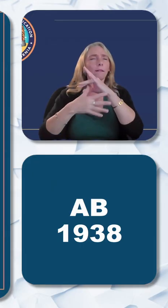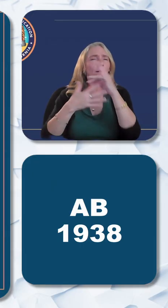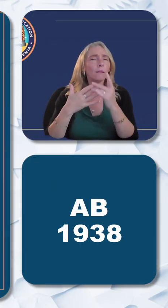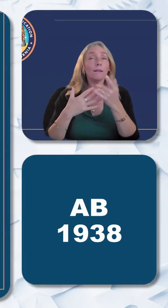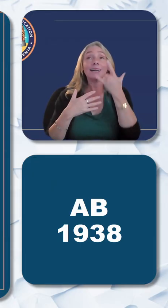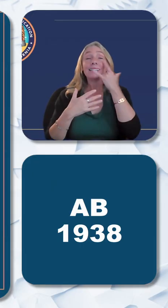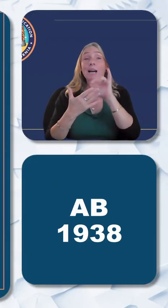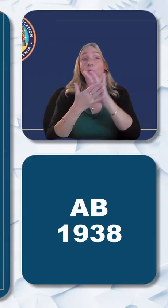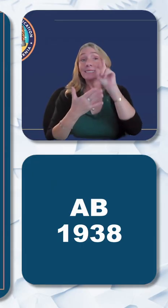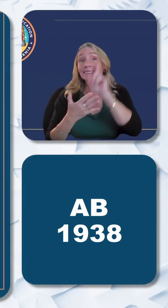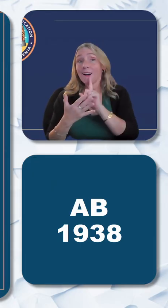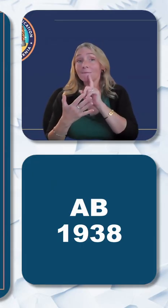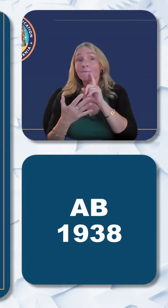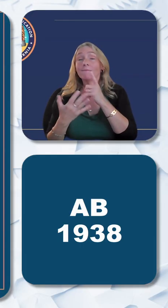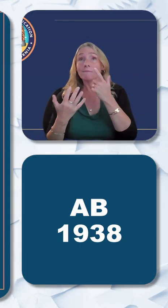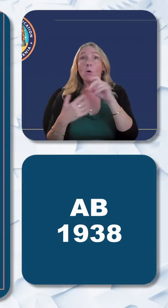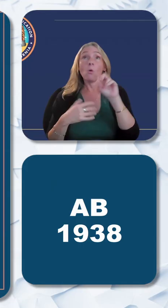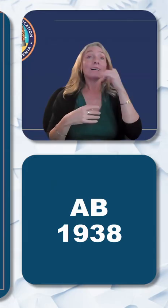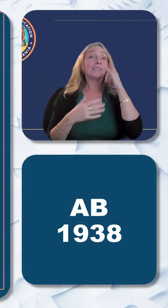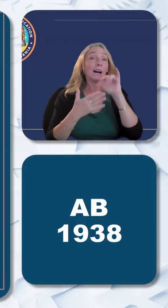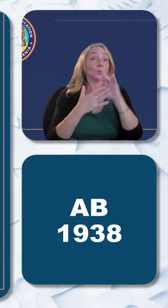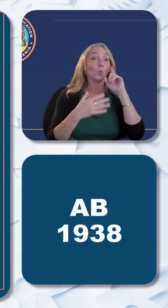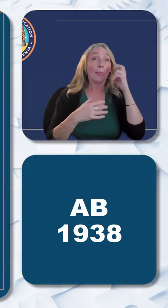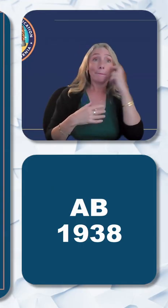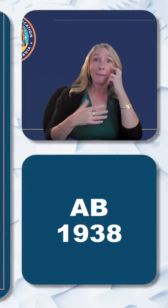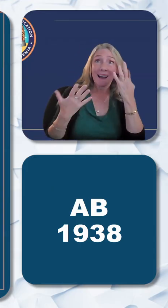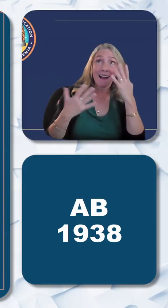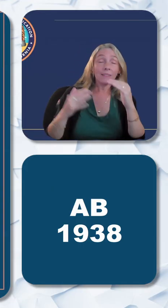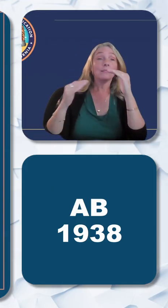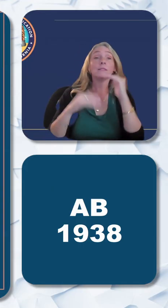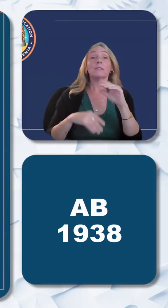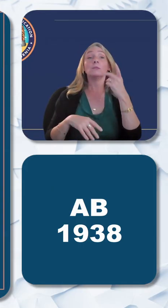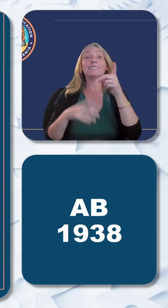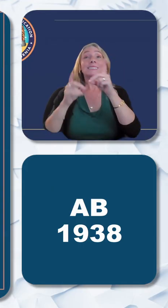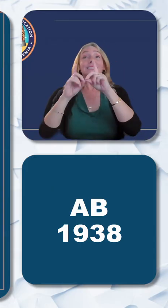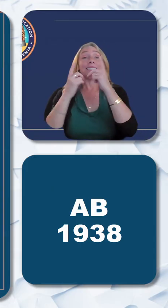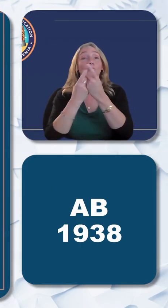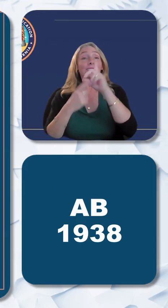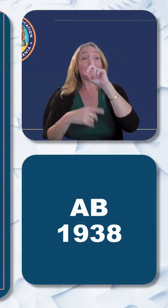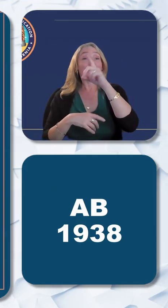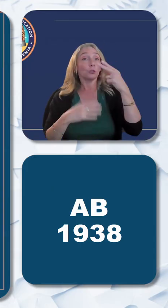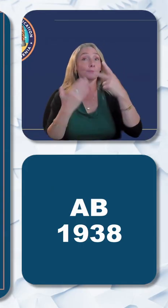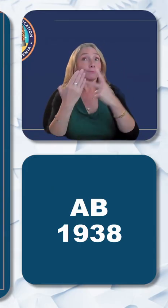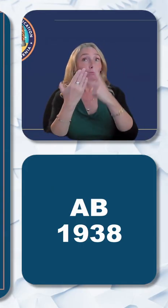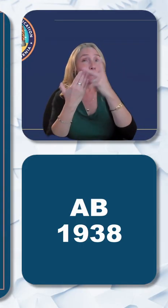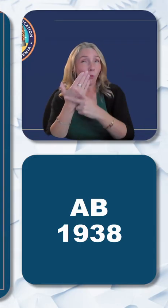So the team would need to explore options like California School for the Deaf. California School for the Blind.